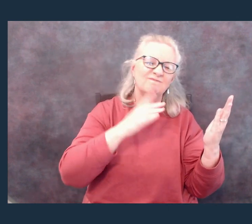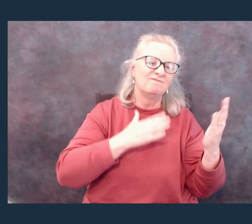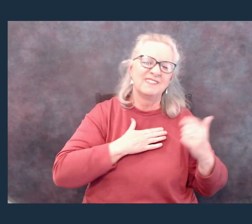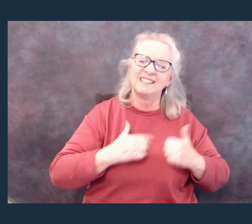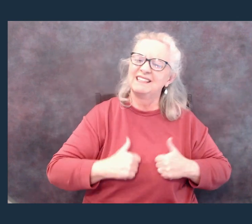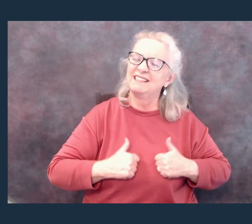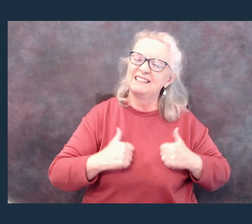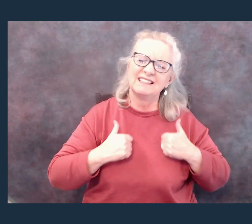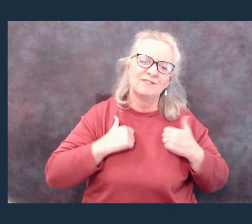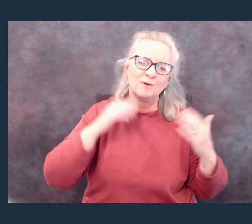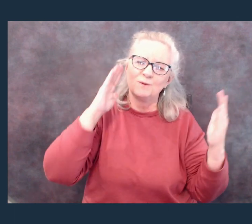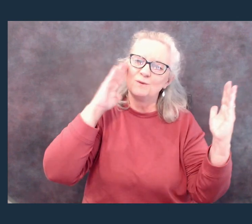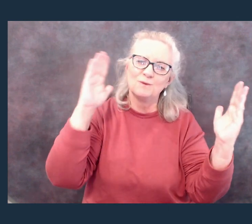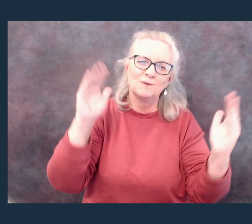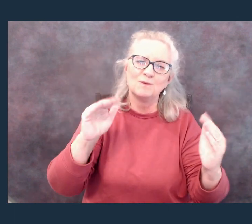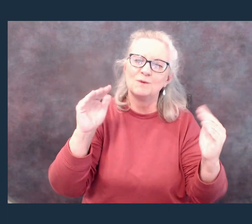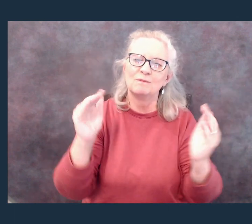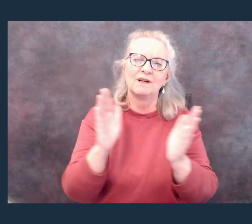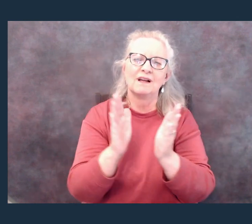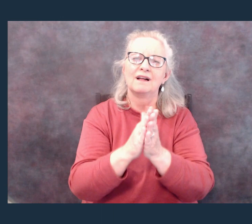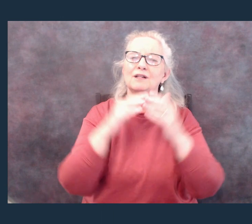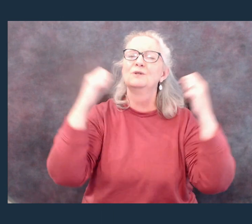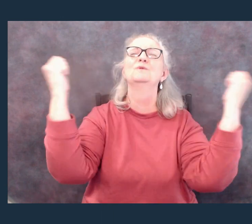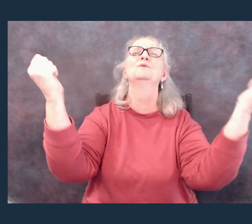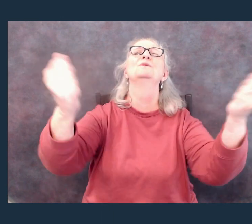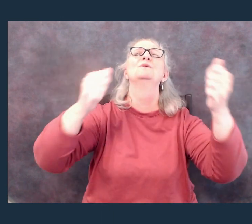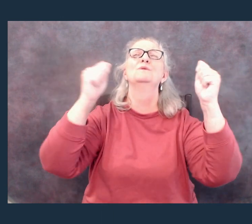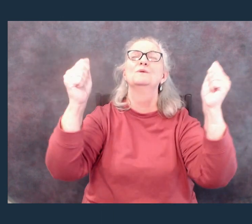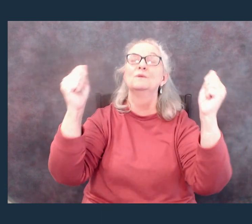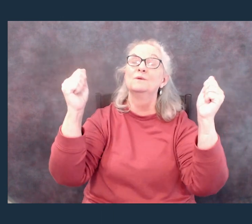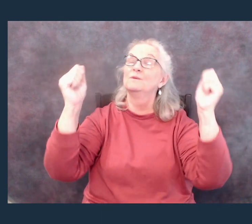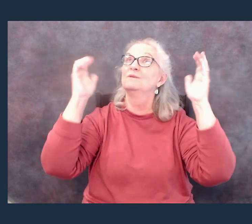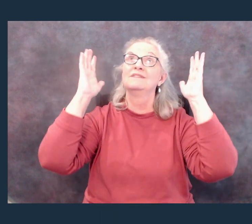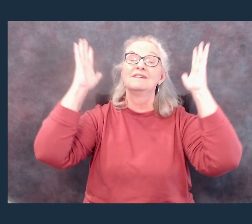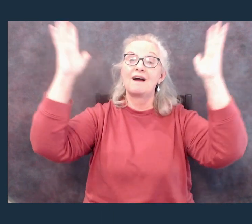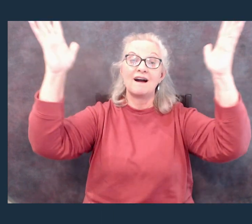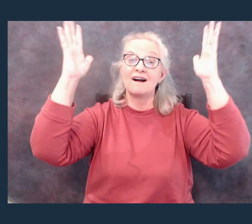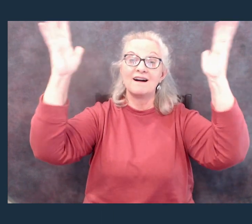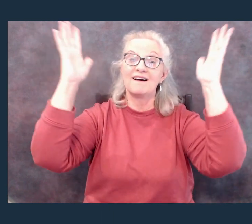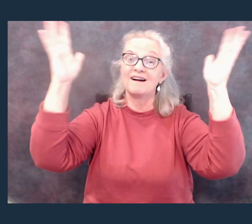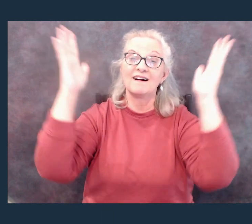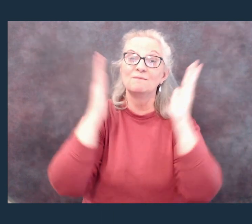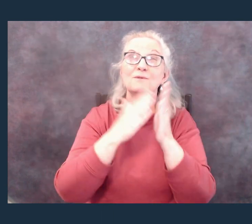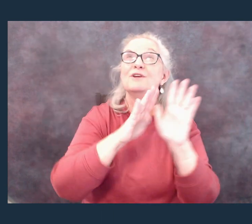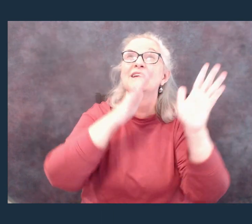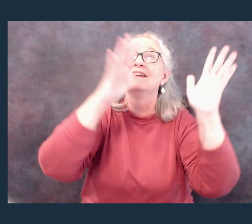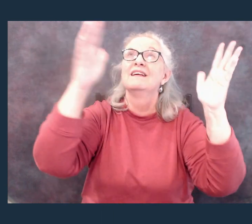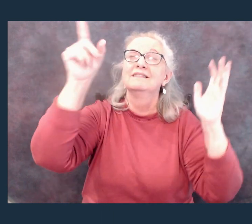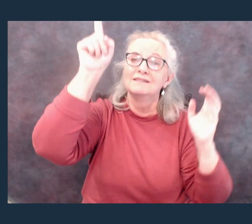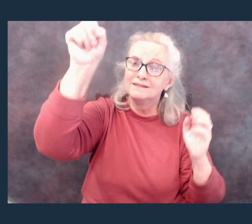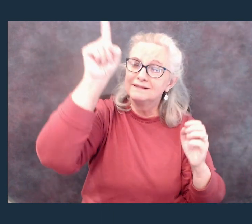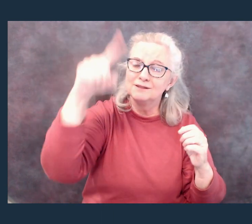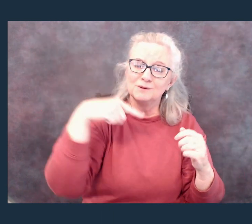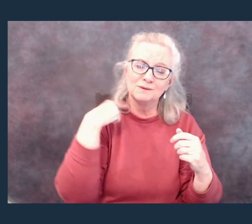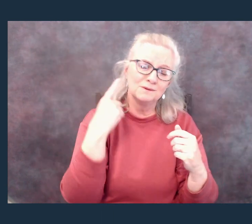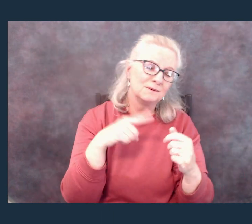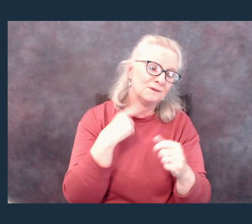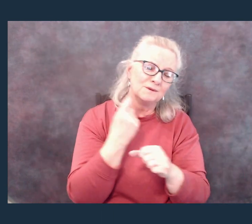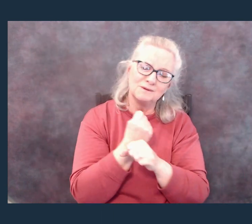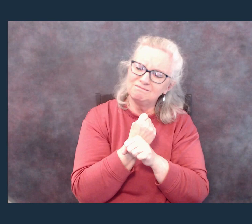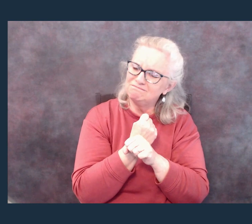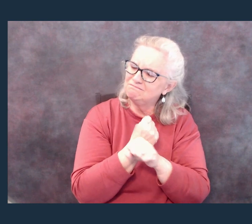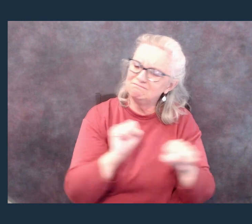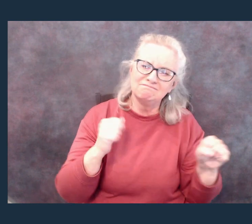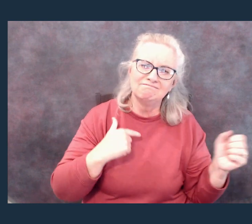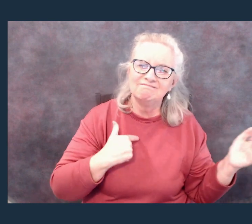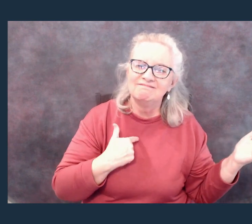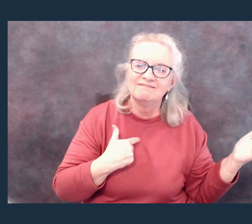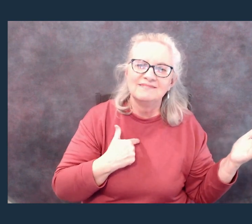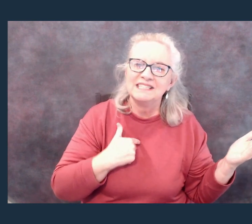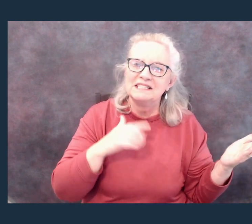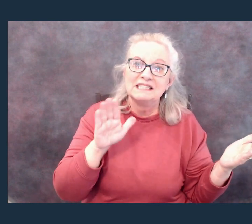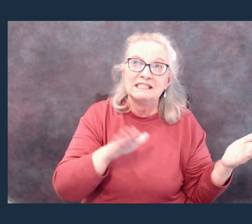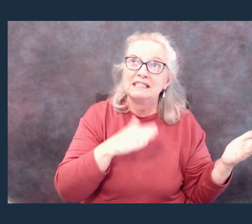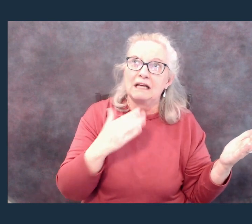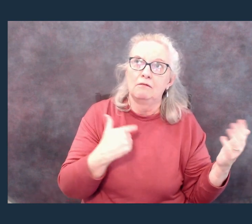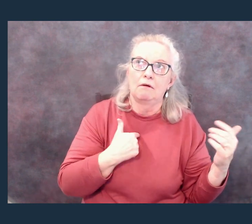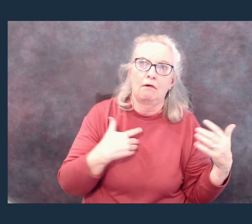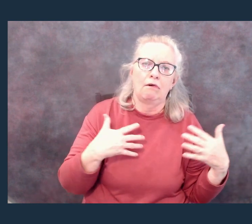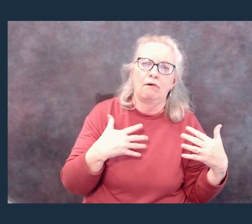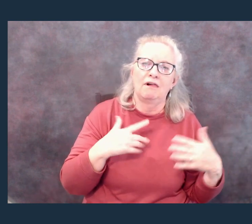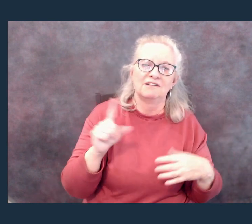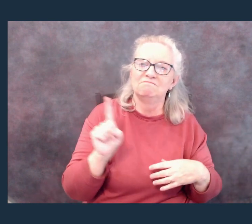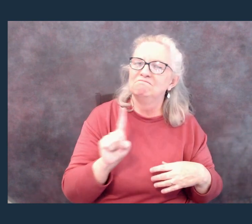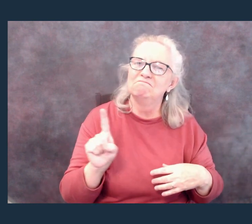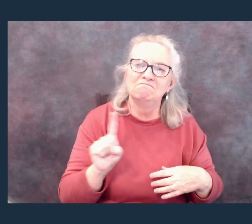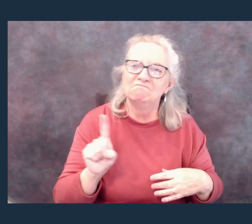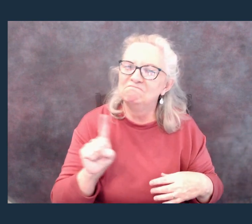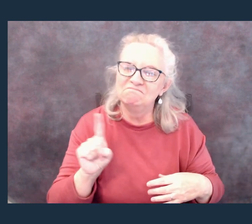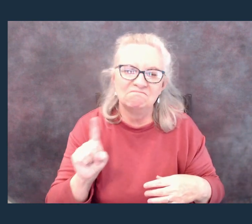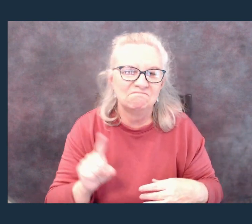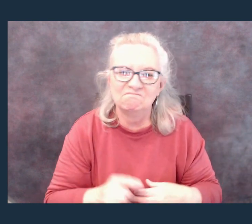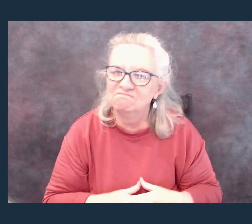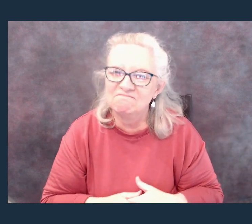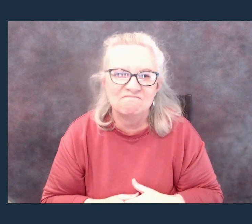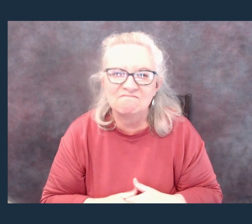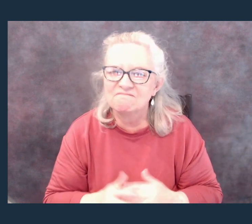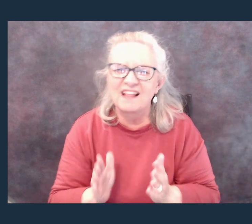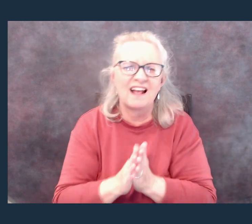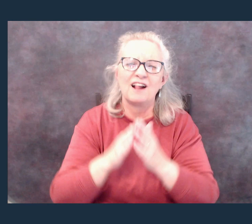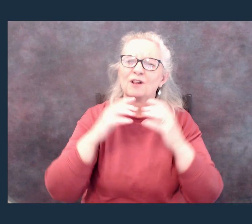Hallelujah, praise the one who set me free Hallelujah, death has lost its grip on me